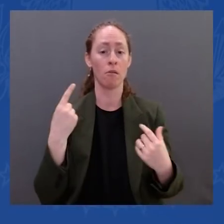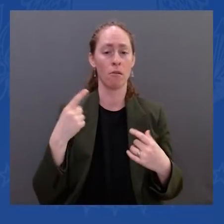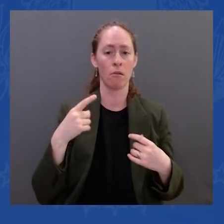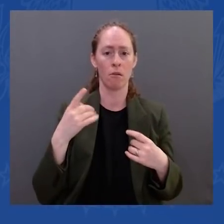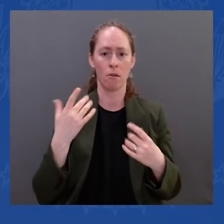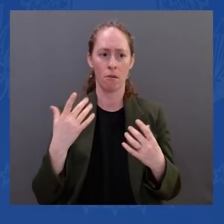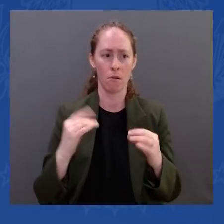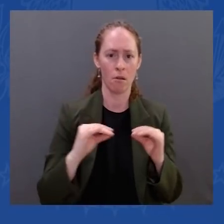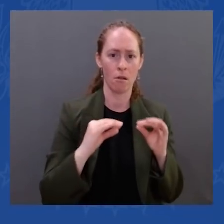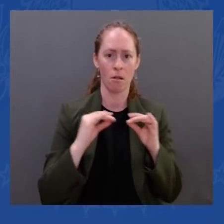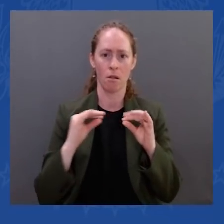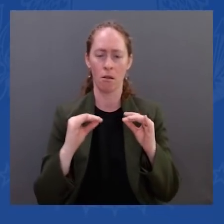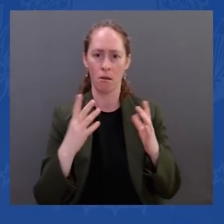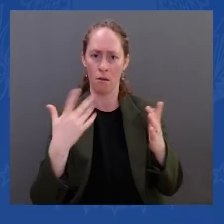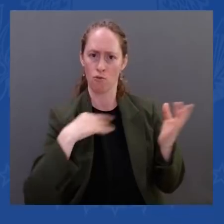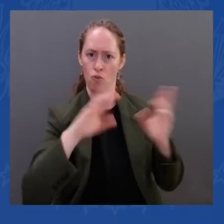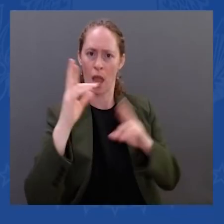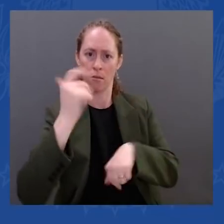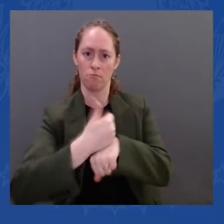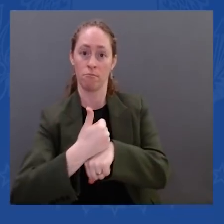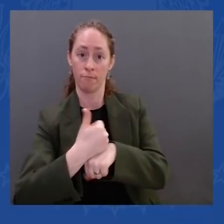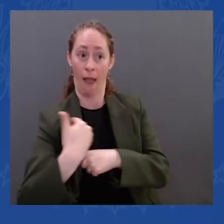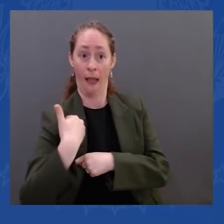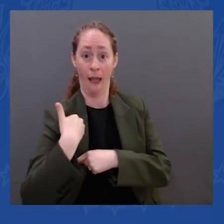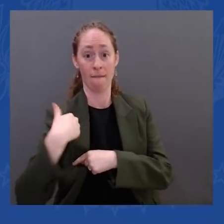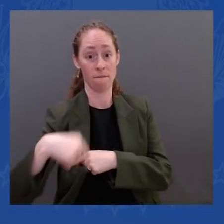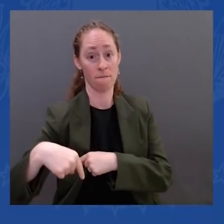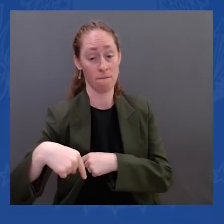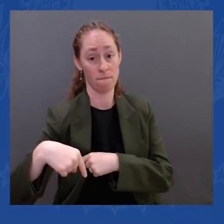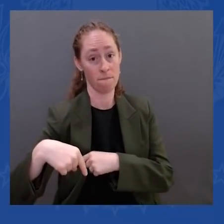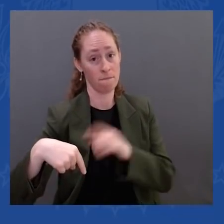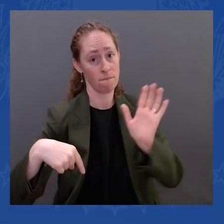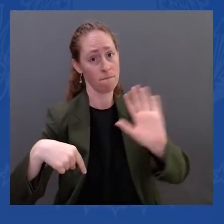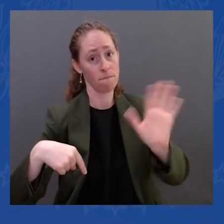And we truly hope that as many members of the general public